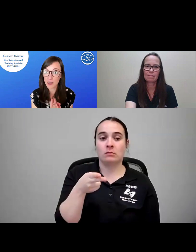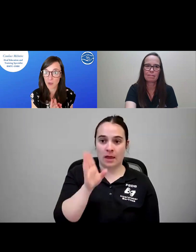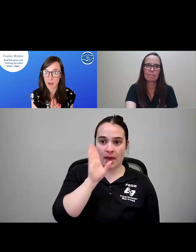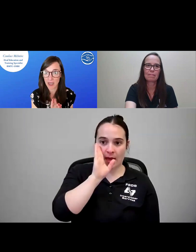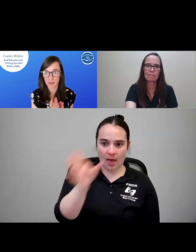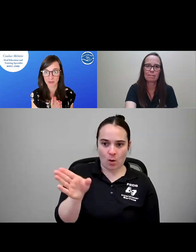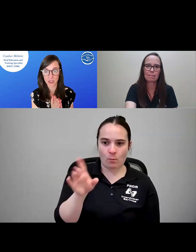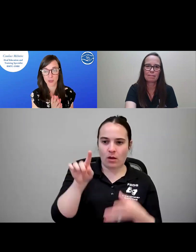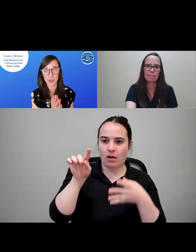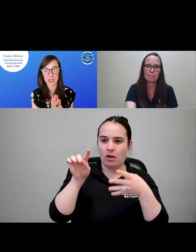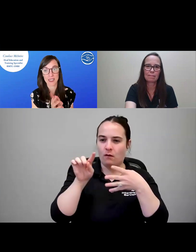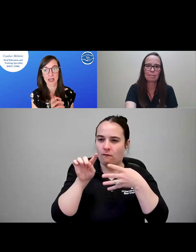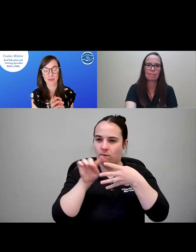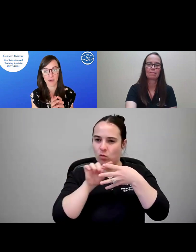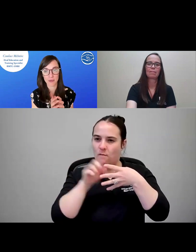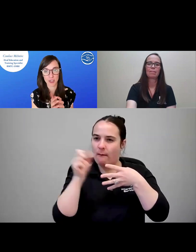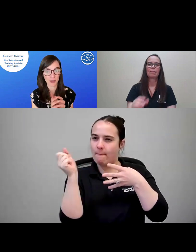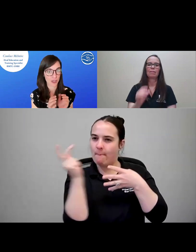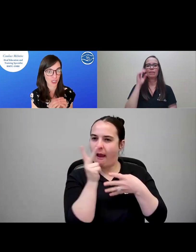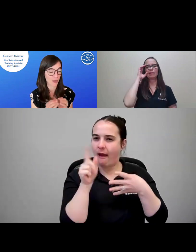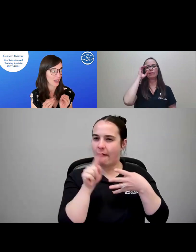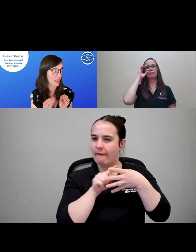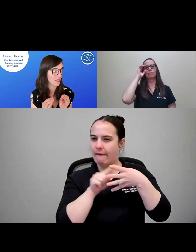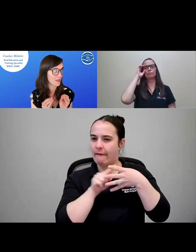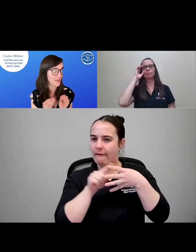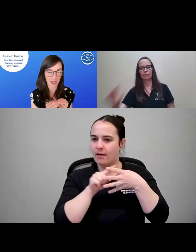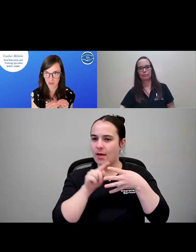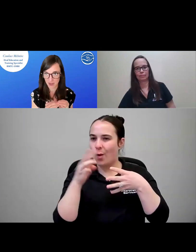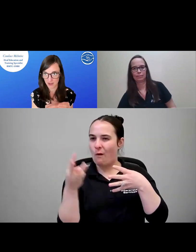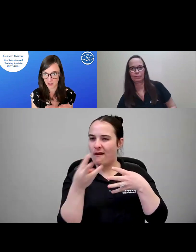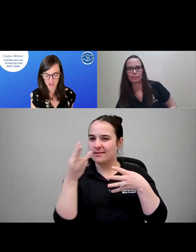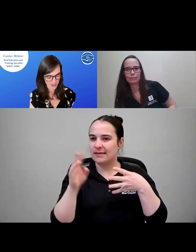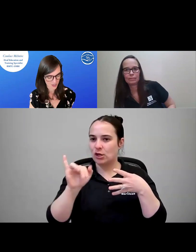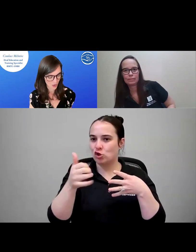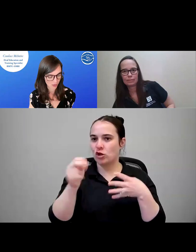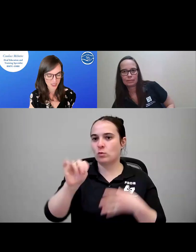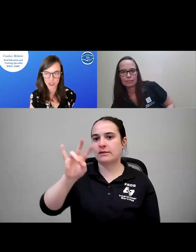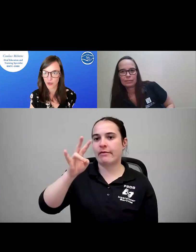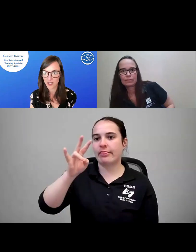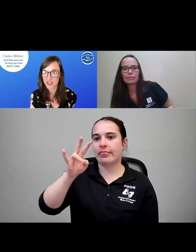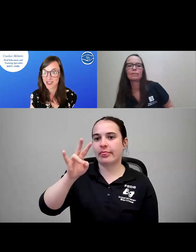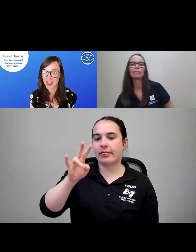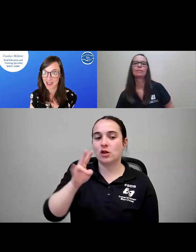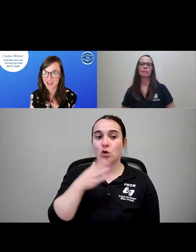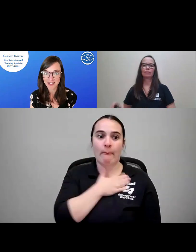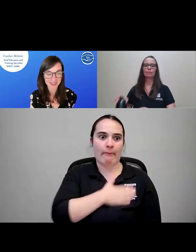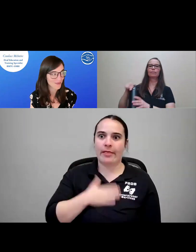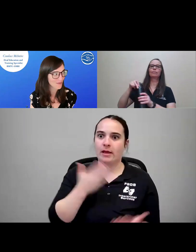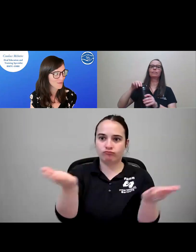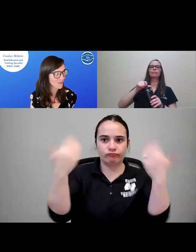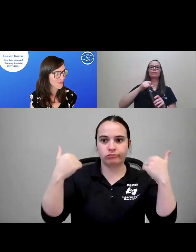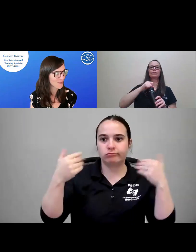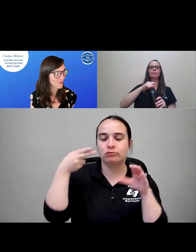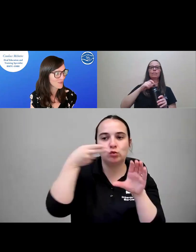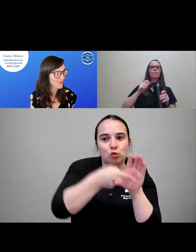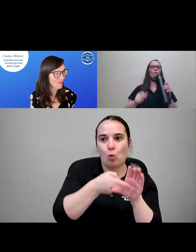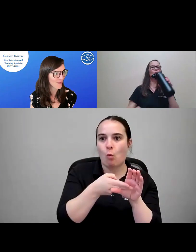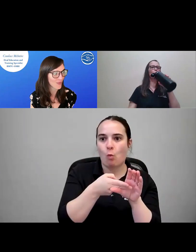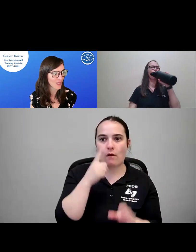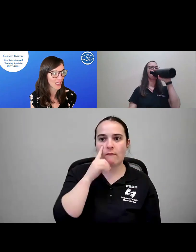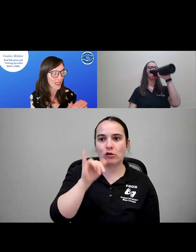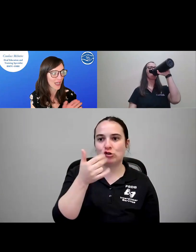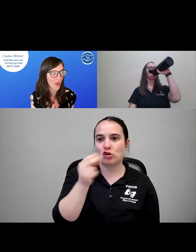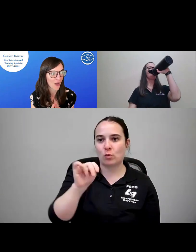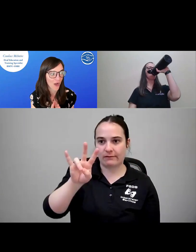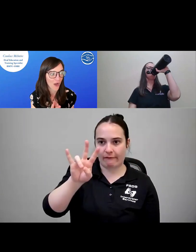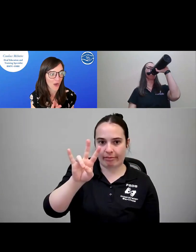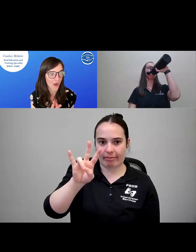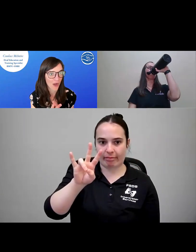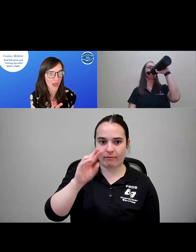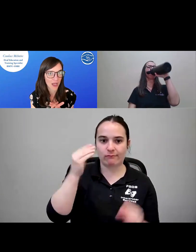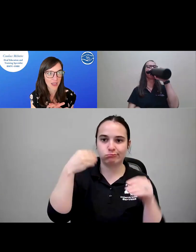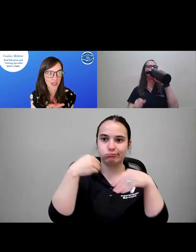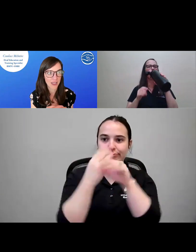week that we're back the first Wednesday from January 7th. So please join us then.